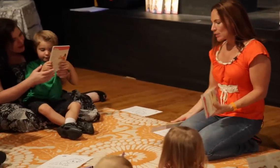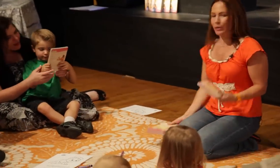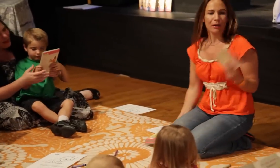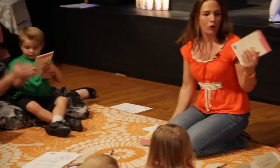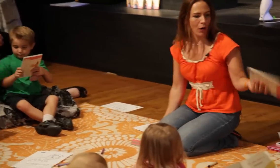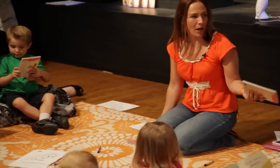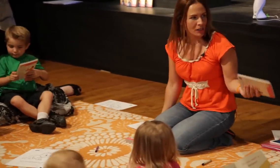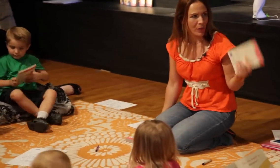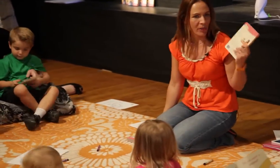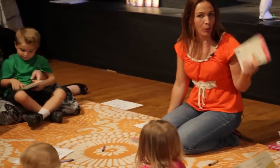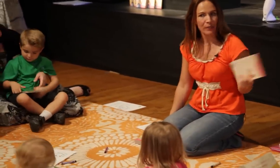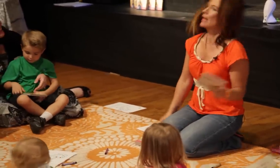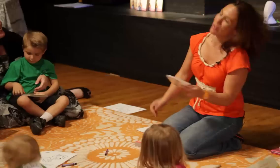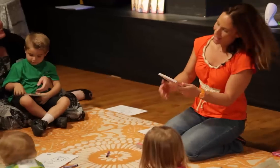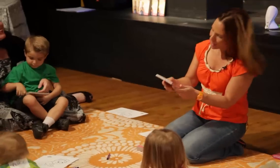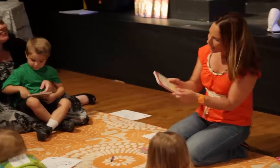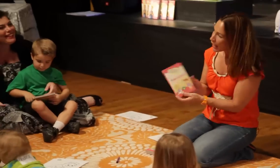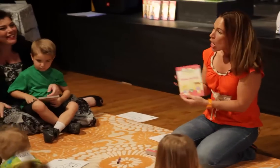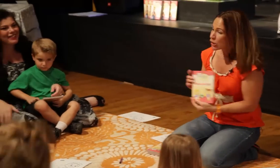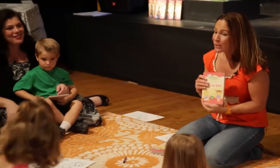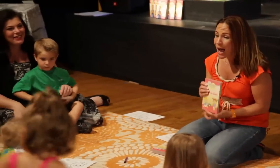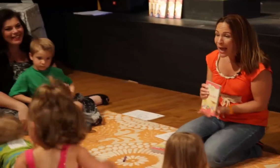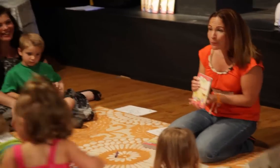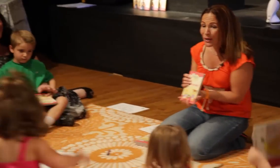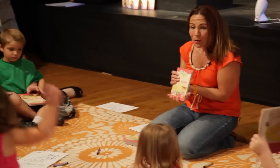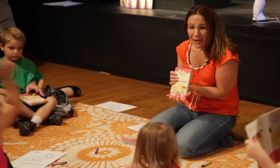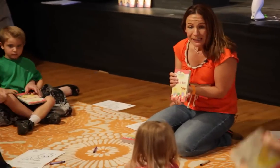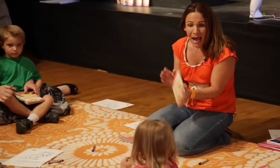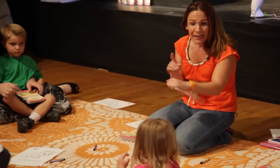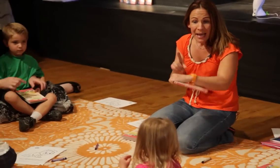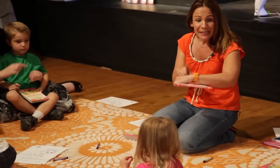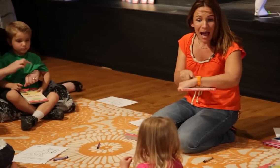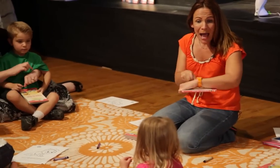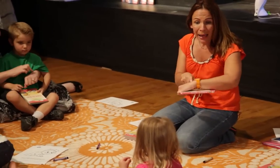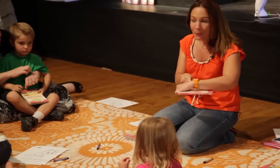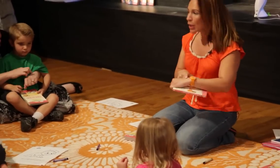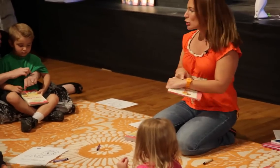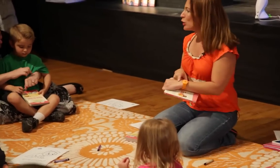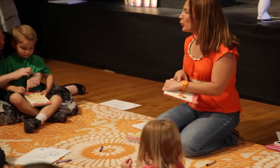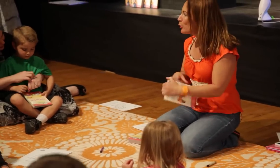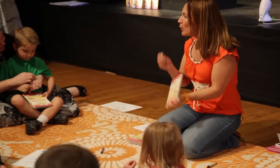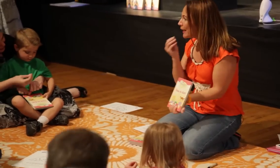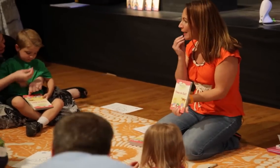so we don't have crayons with the books, how about that. So TIME, we know that sign. TIME to EAT!